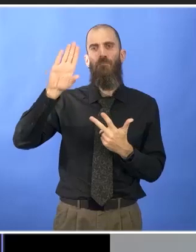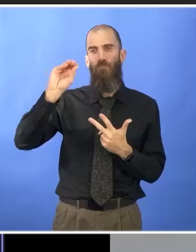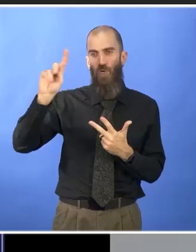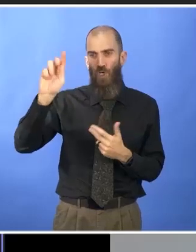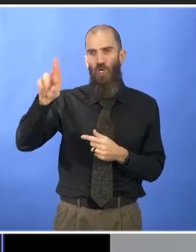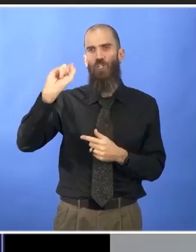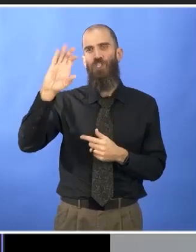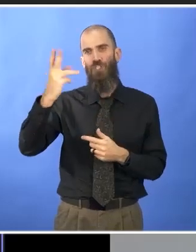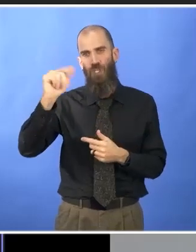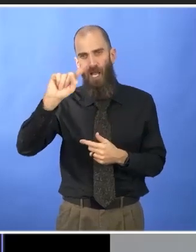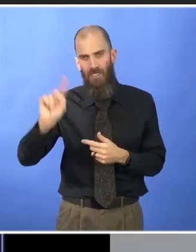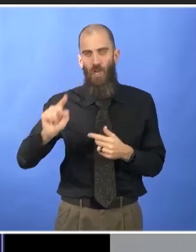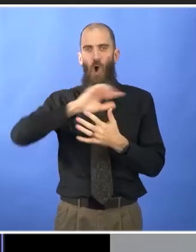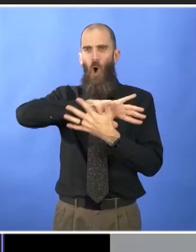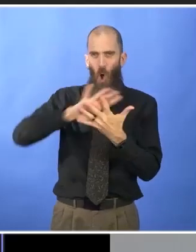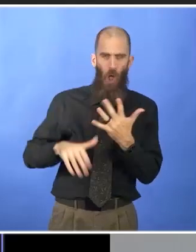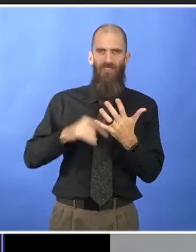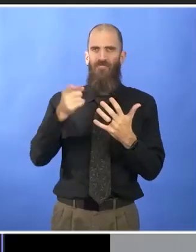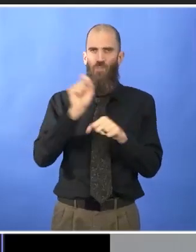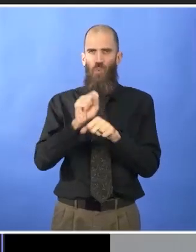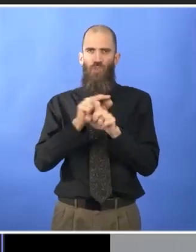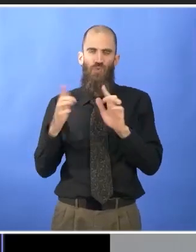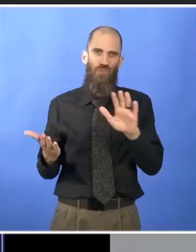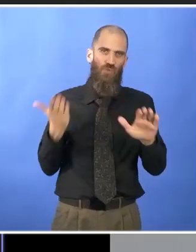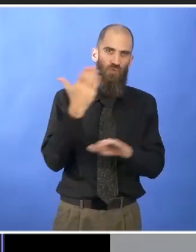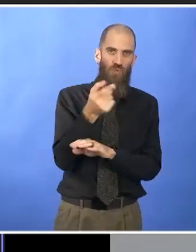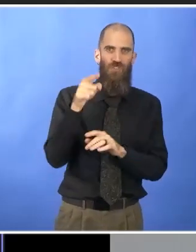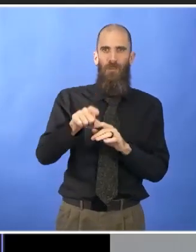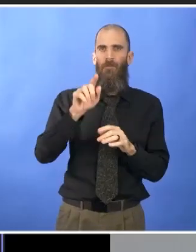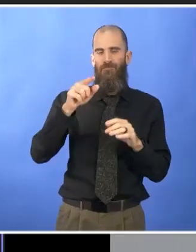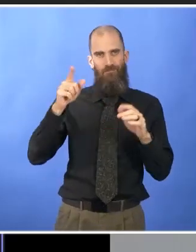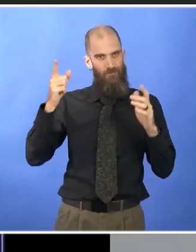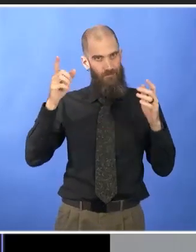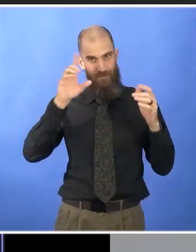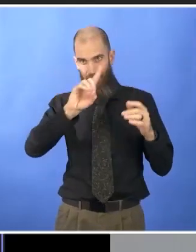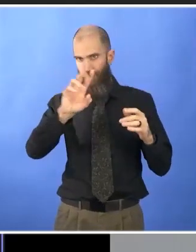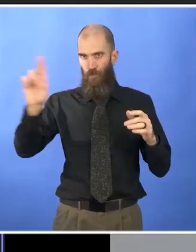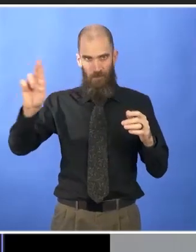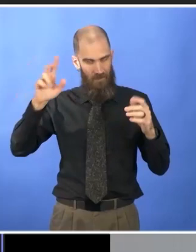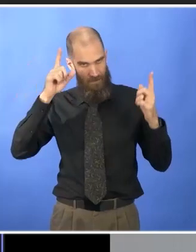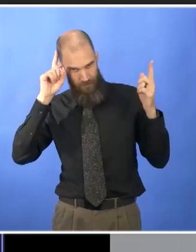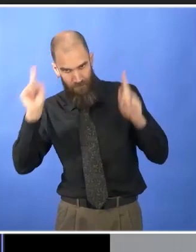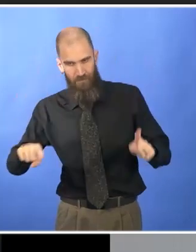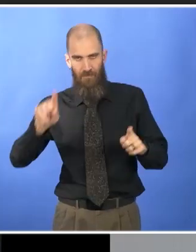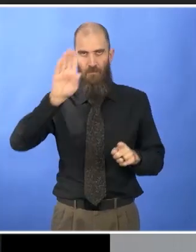CORY BOOKER, RYAN S